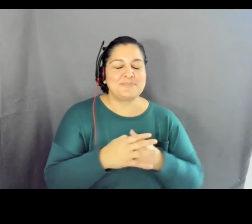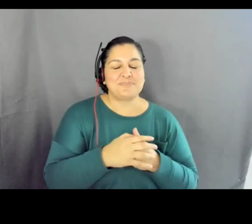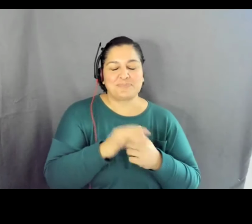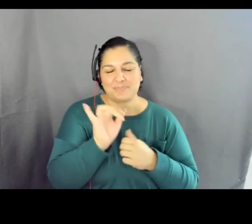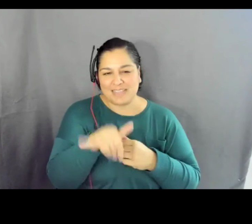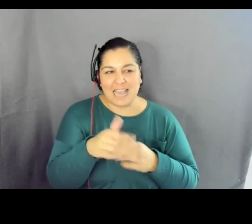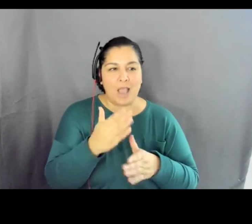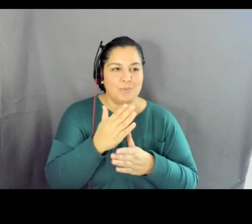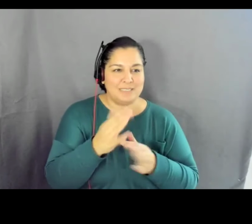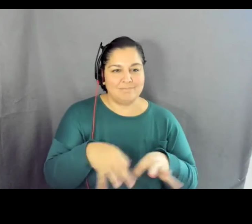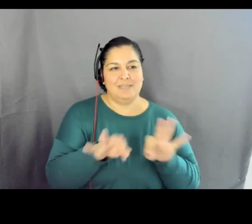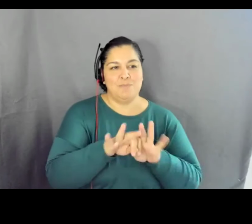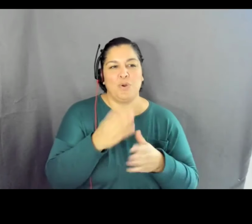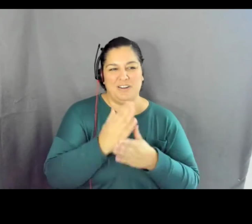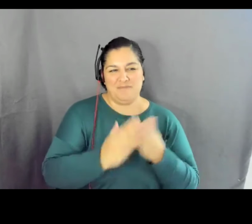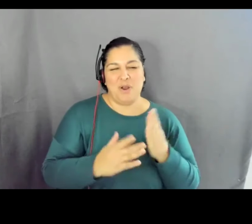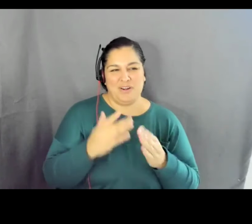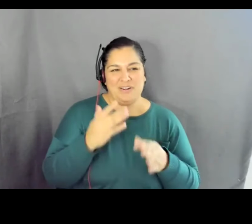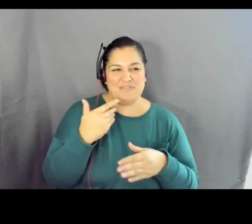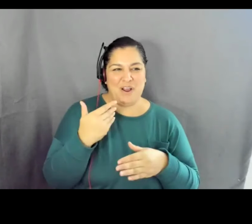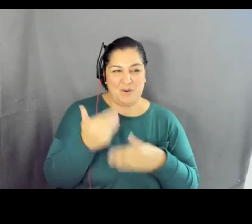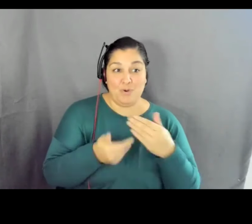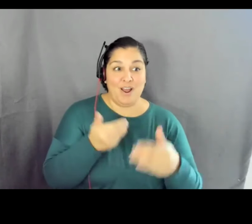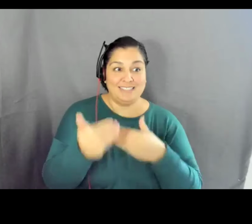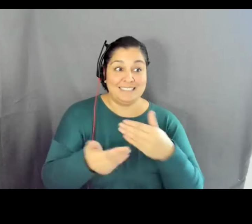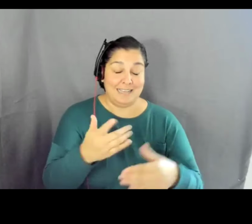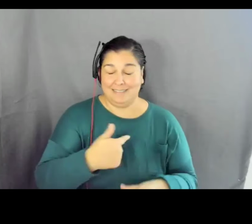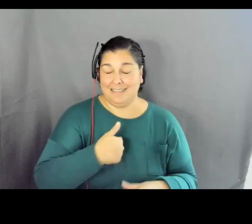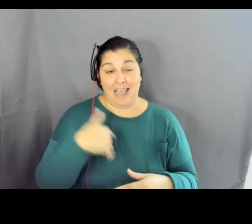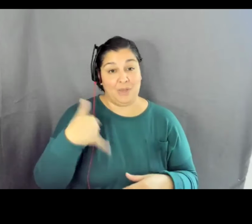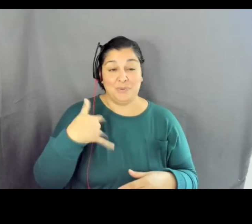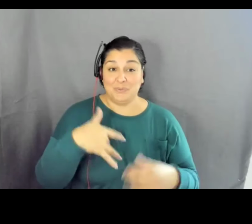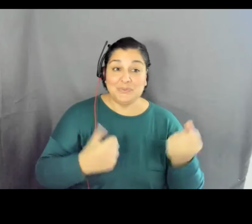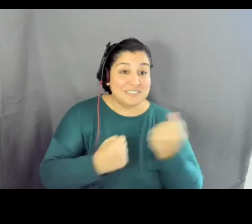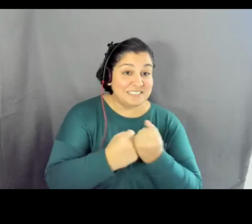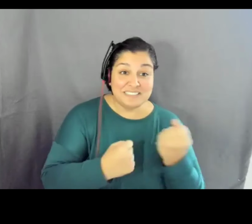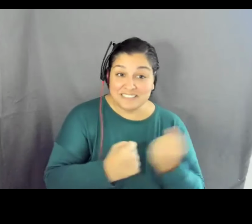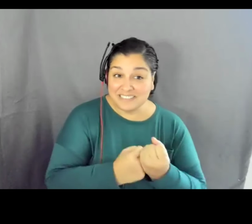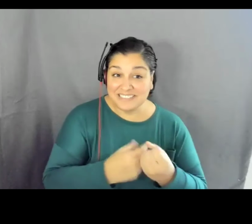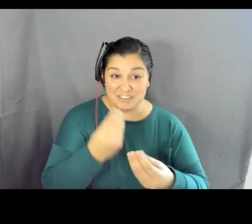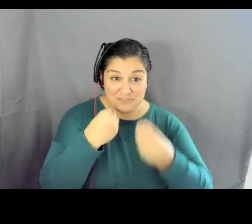So I'm a big believer in, for all the reasons. It's a wonderful organizing principle.